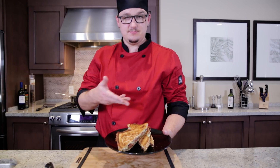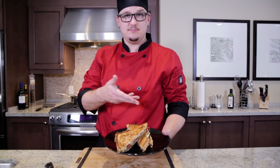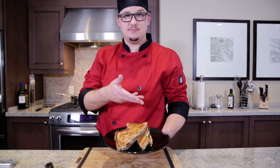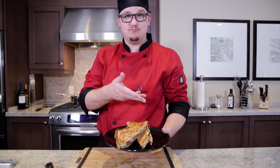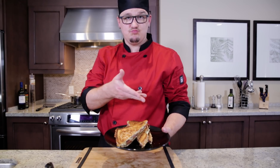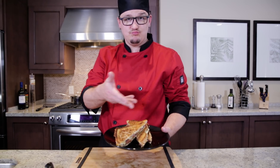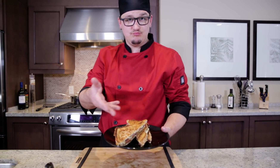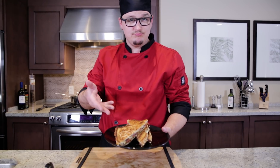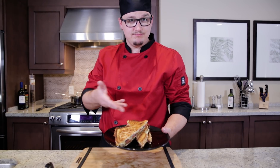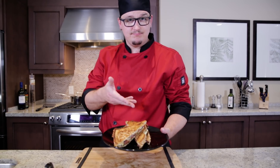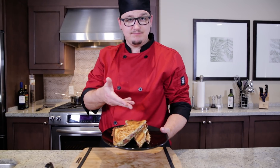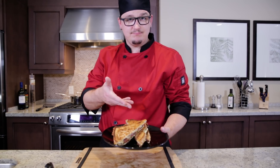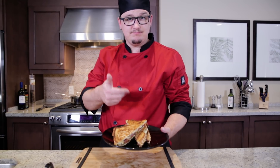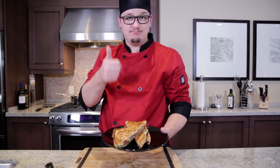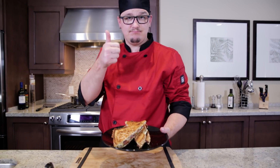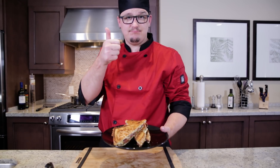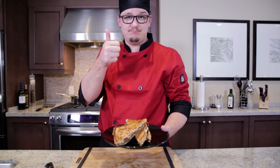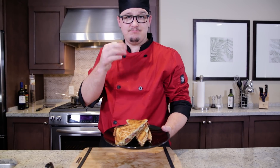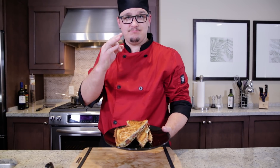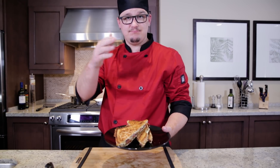The sandwich looks good.